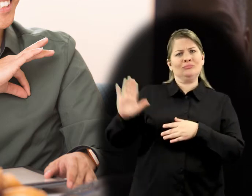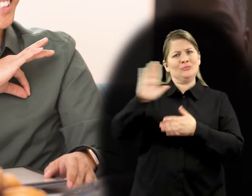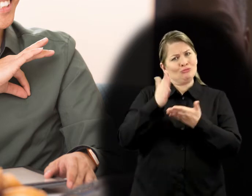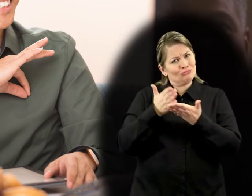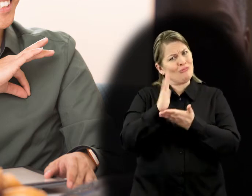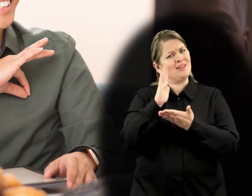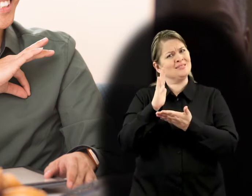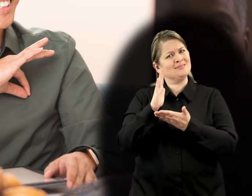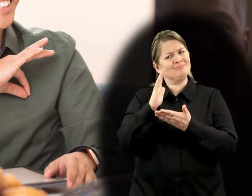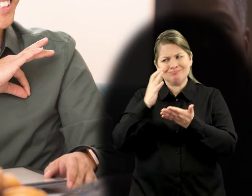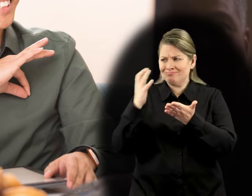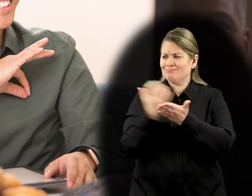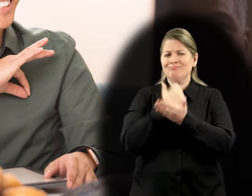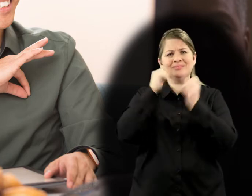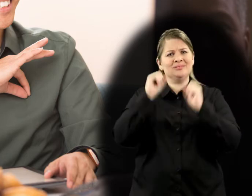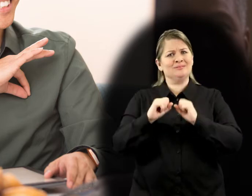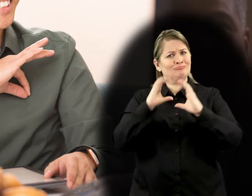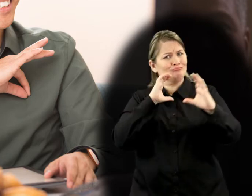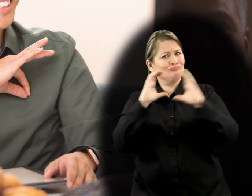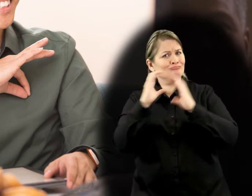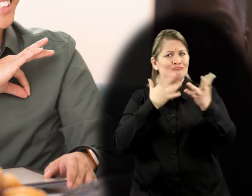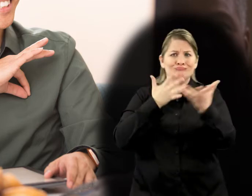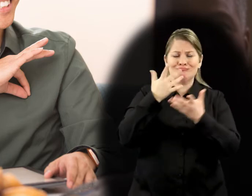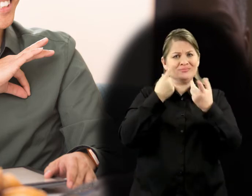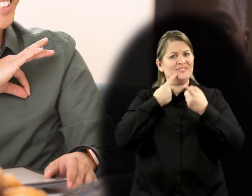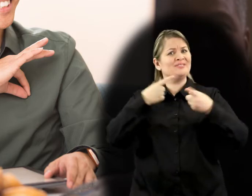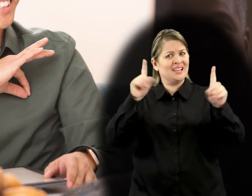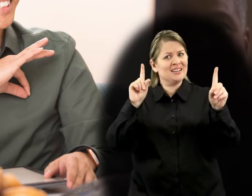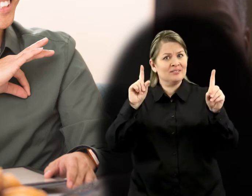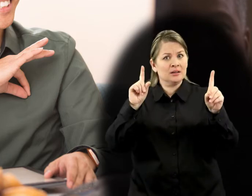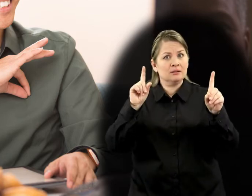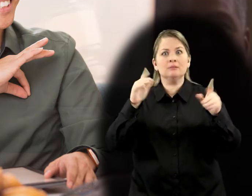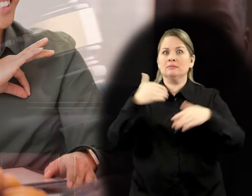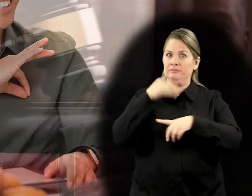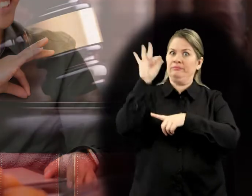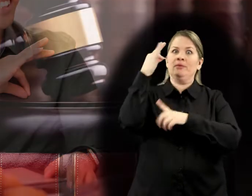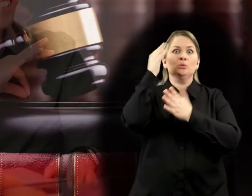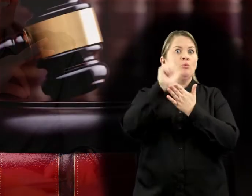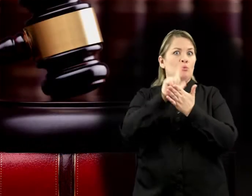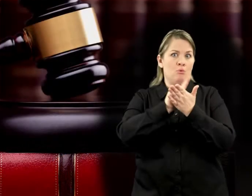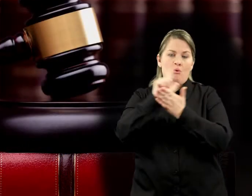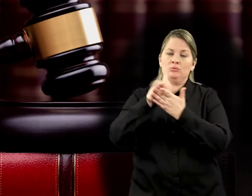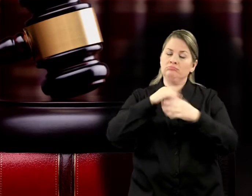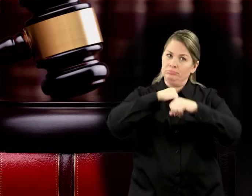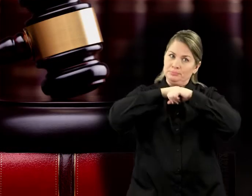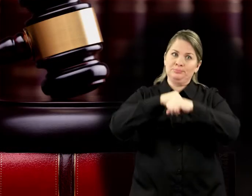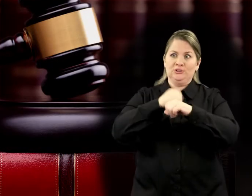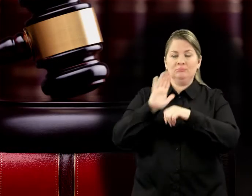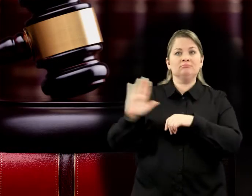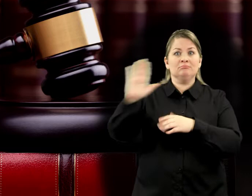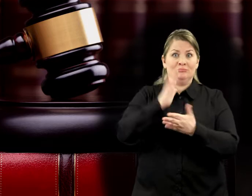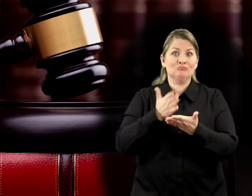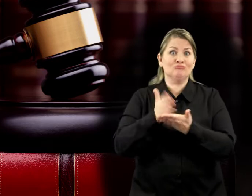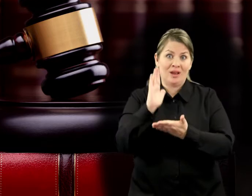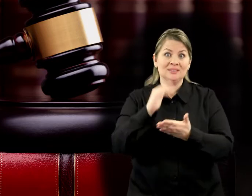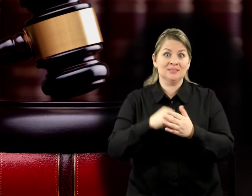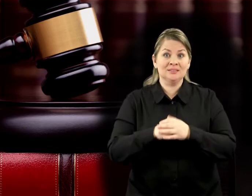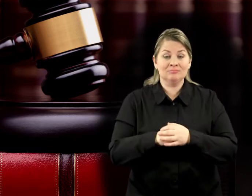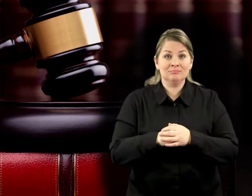The right to communication access is protected by several federal laws,